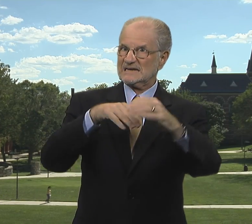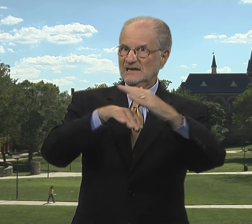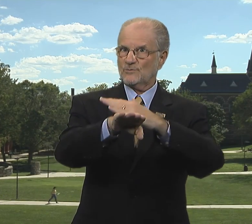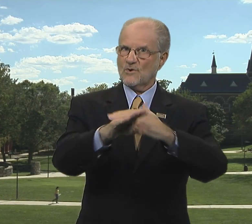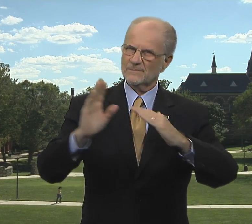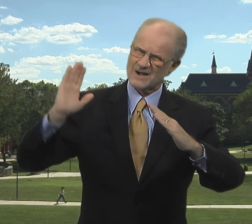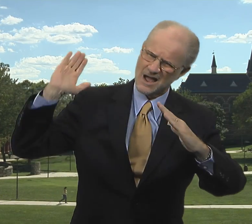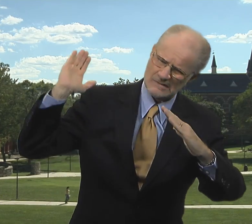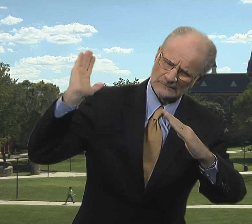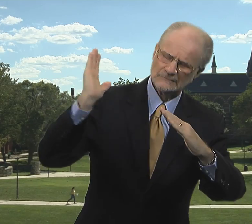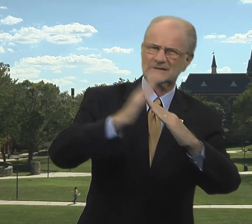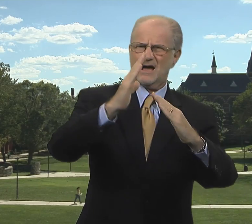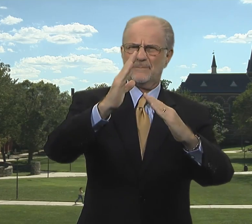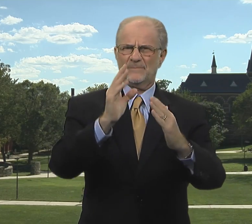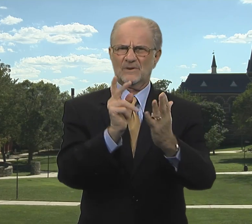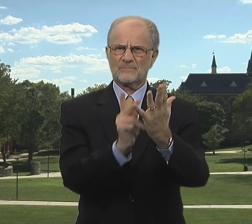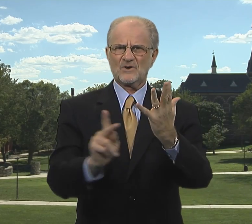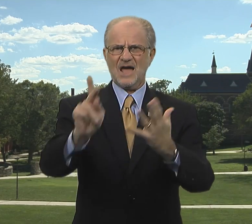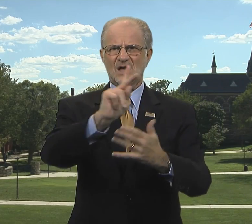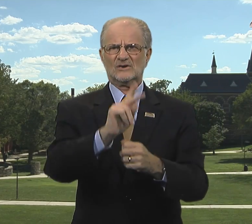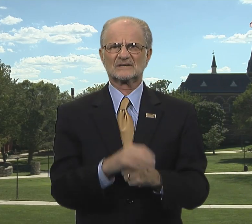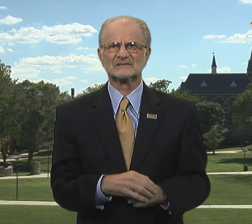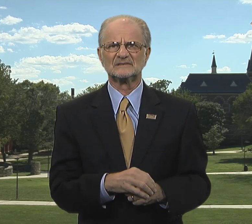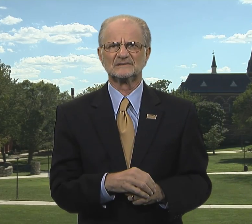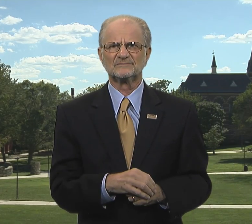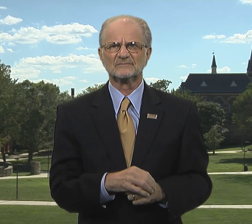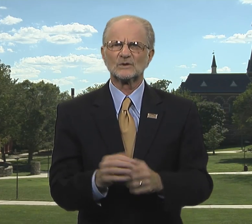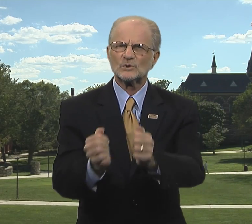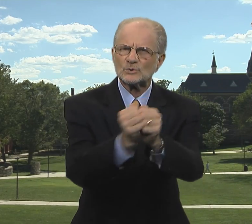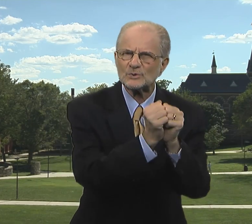to make enrollment a top priority.